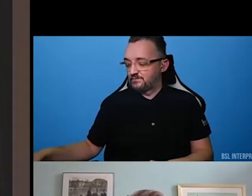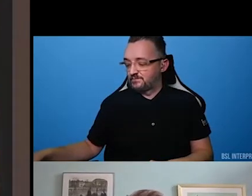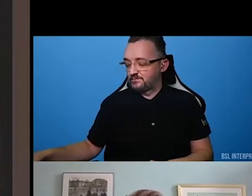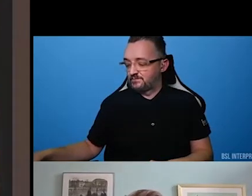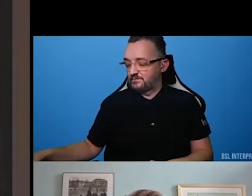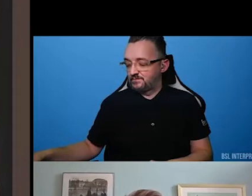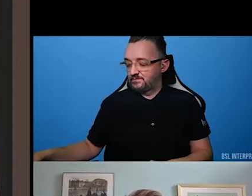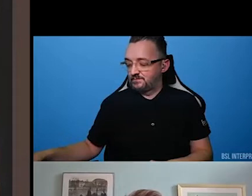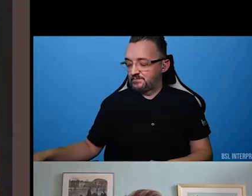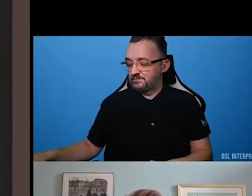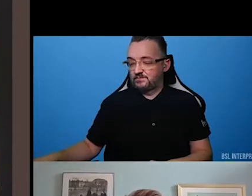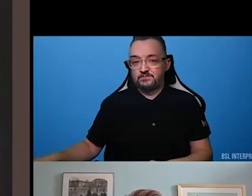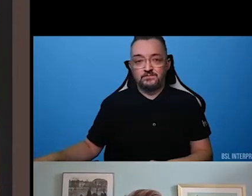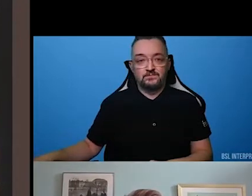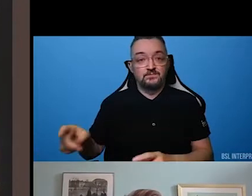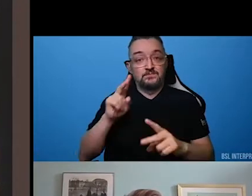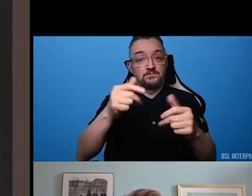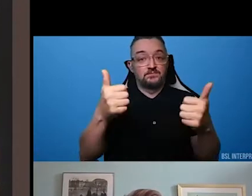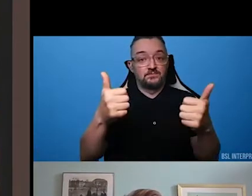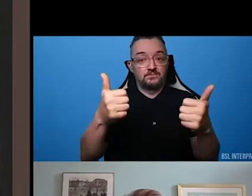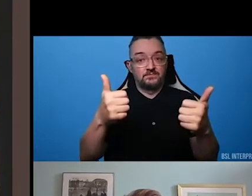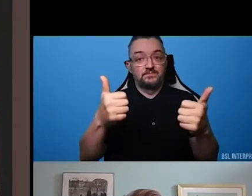Can you give me a wee thumbs up if that's working.